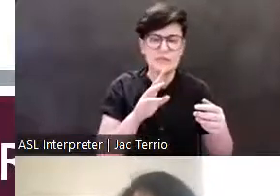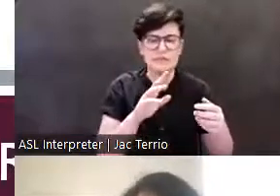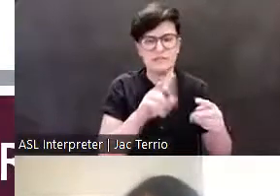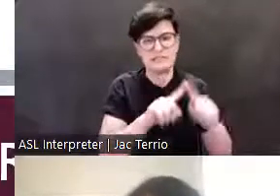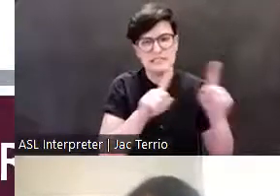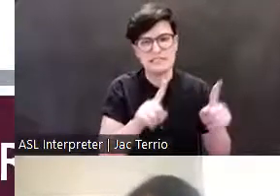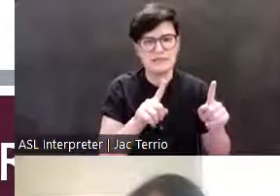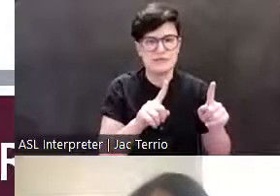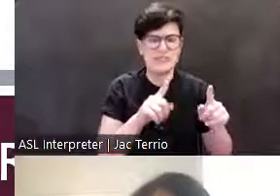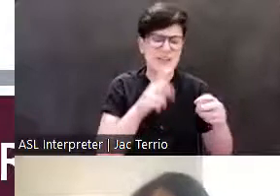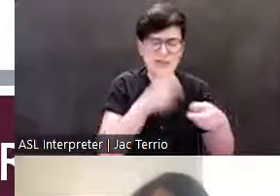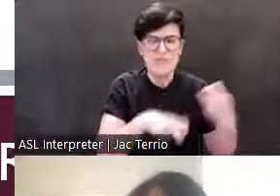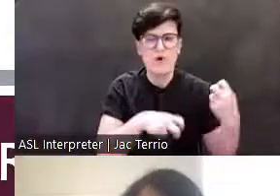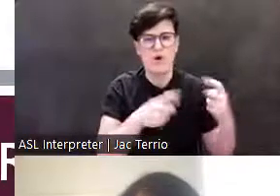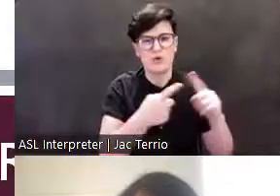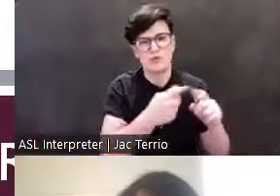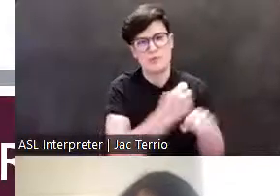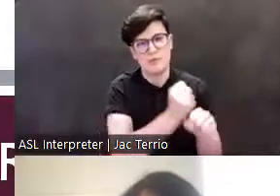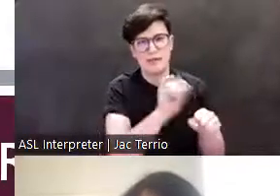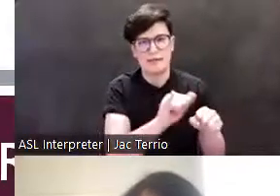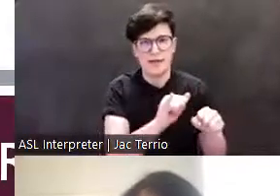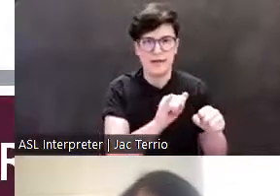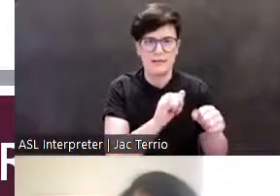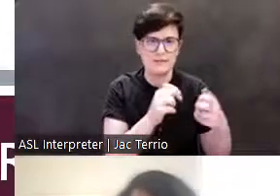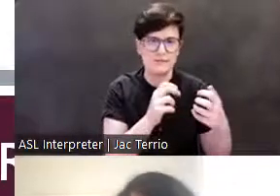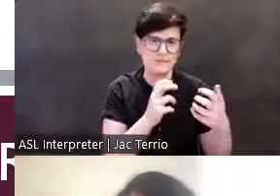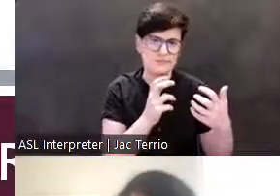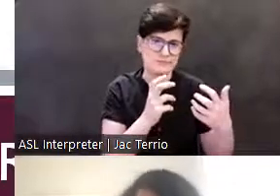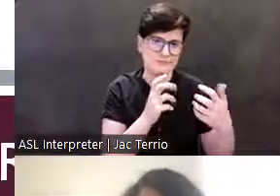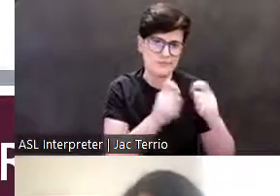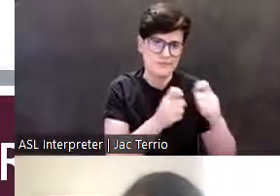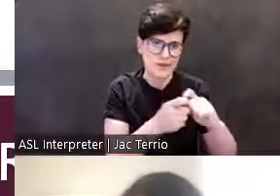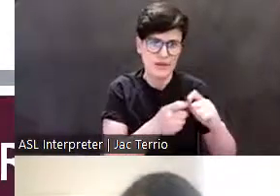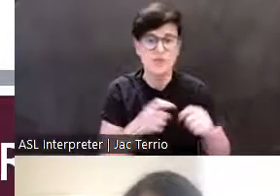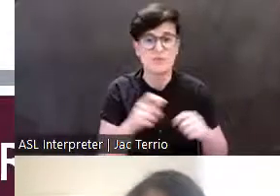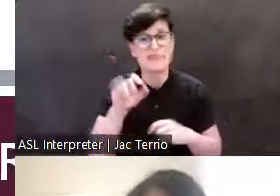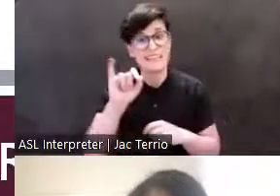If that happens and they decide to deny your request, that denial does need to be property